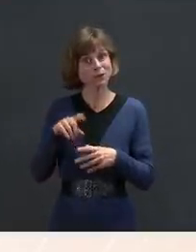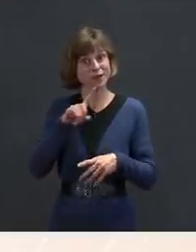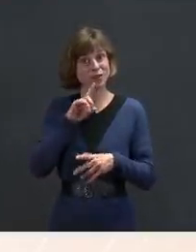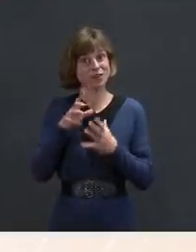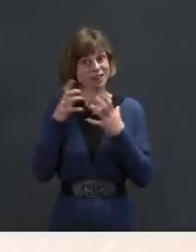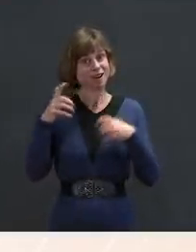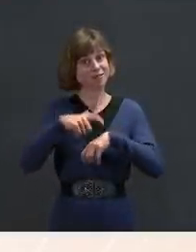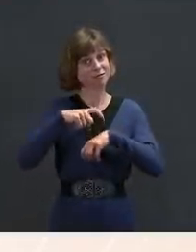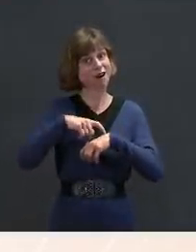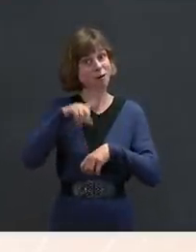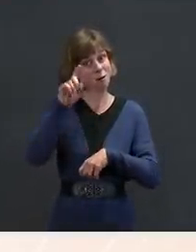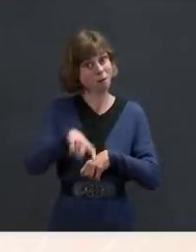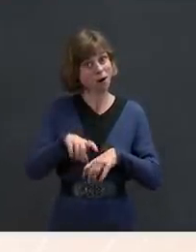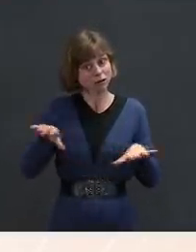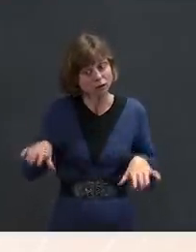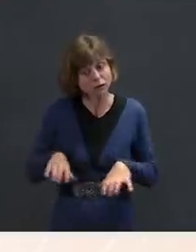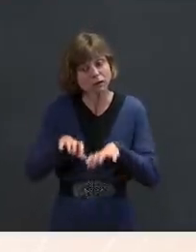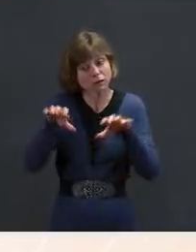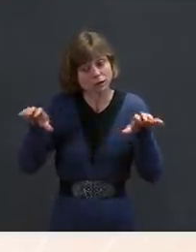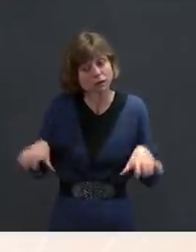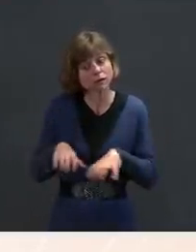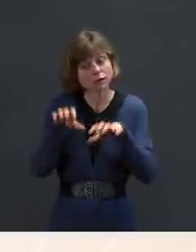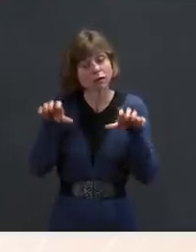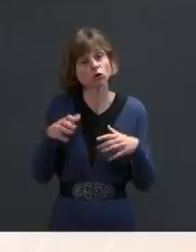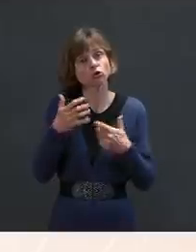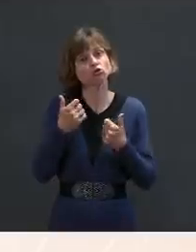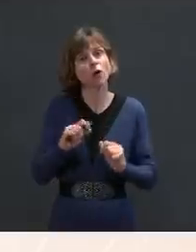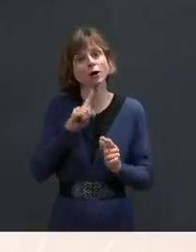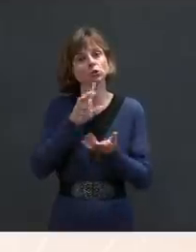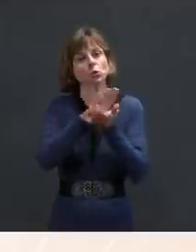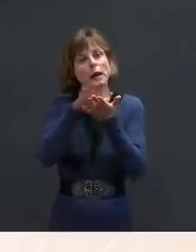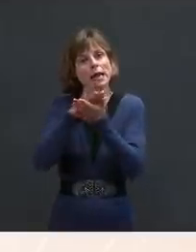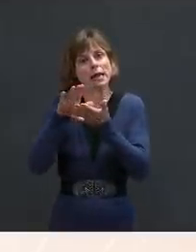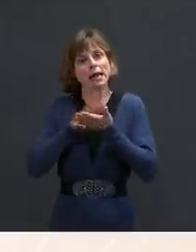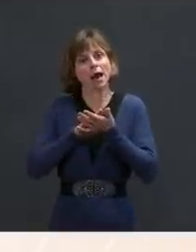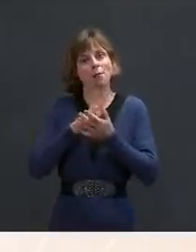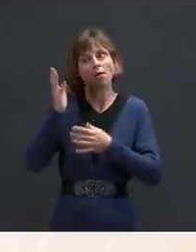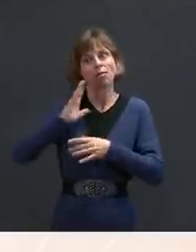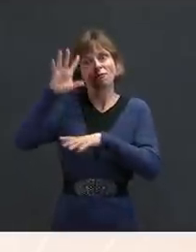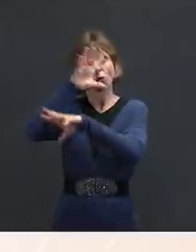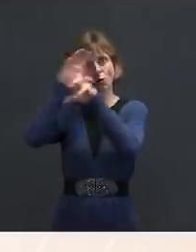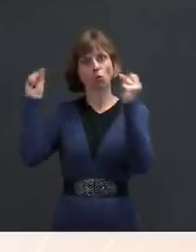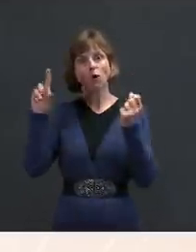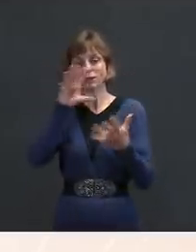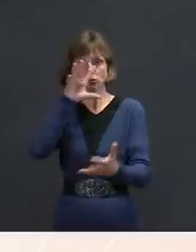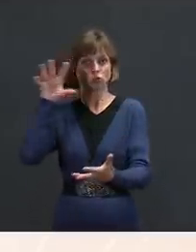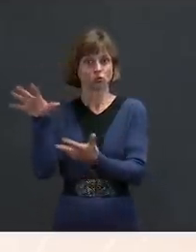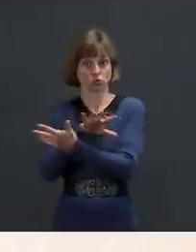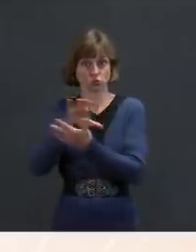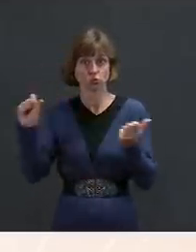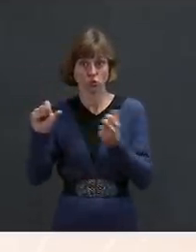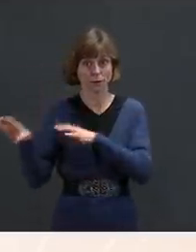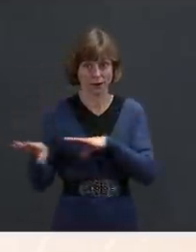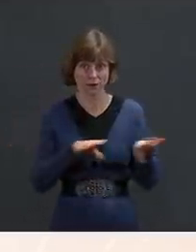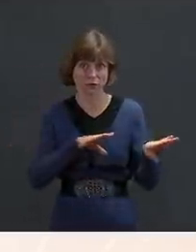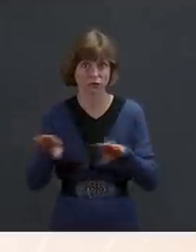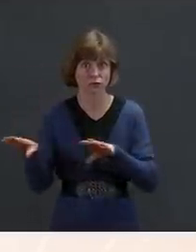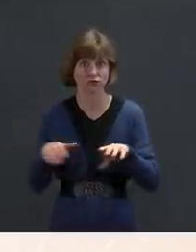that the administration before us established. What we are seeing now at the border